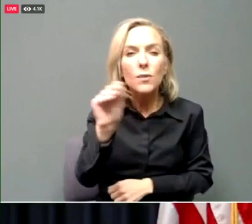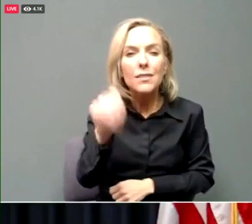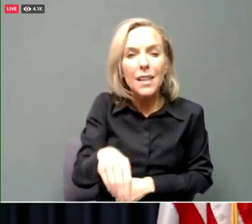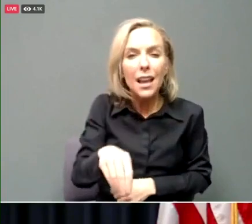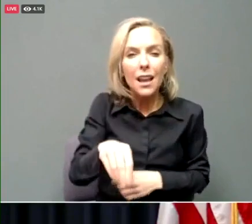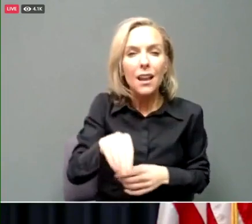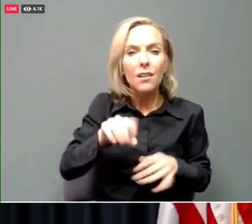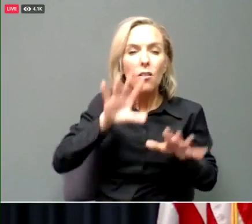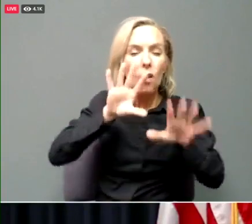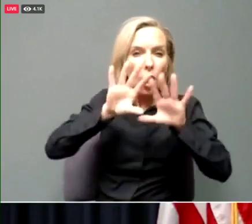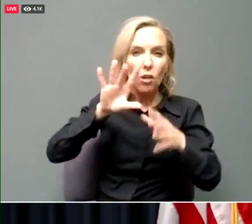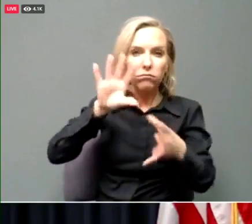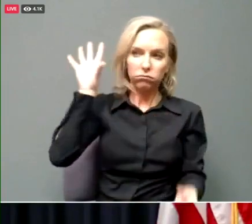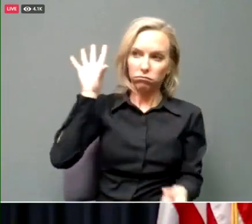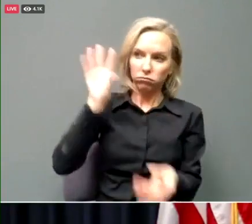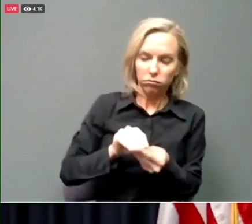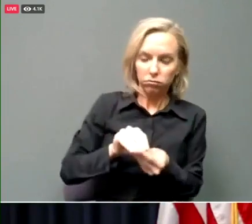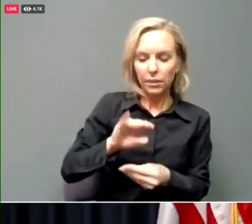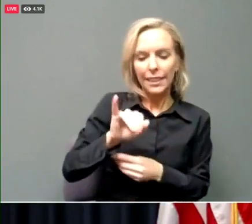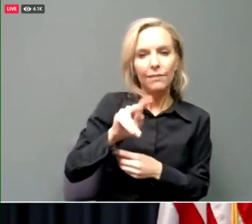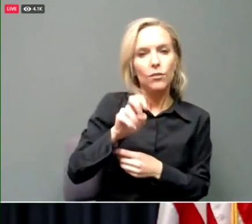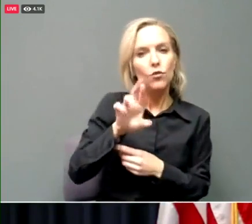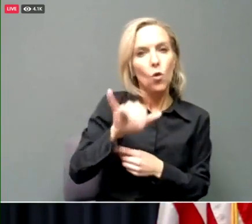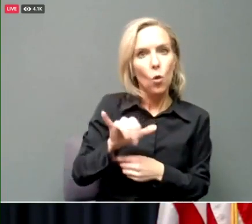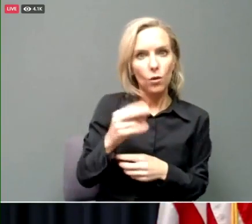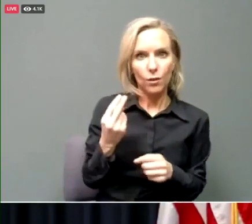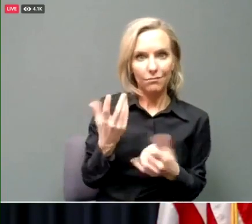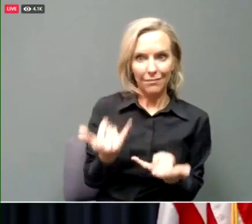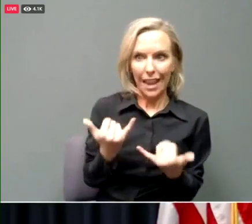nationwide has been used. I'm standing here saying that even at the beginning